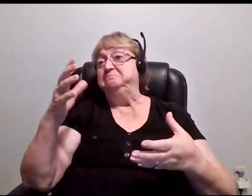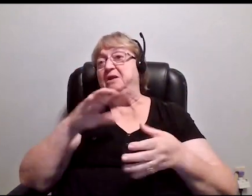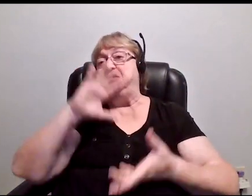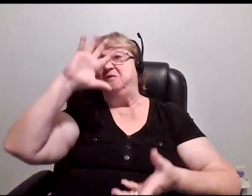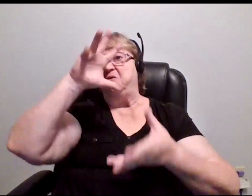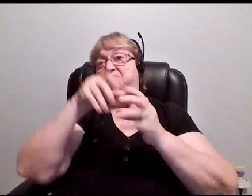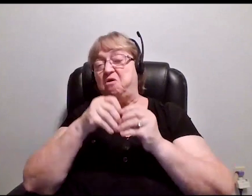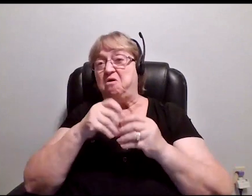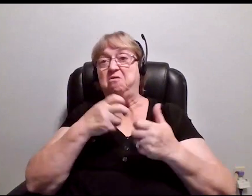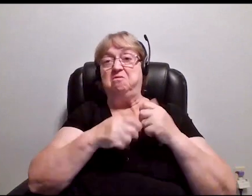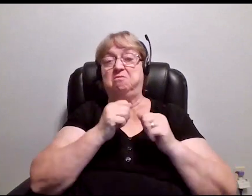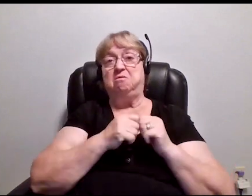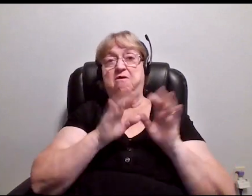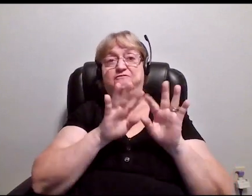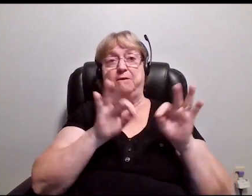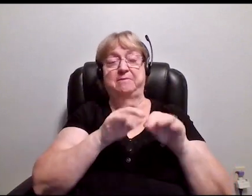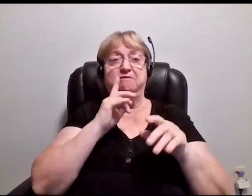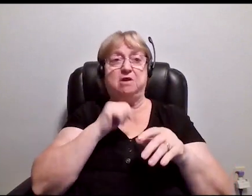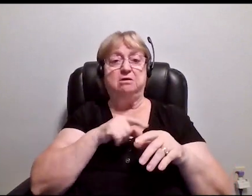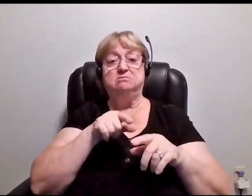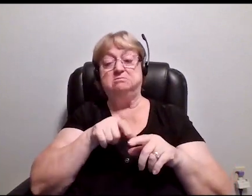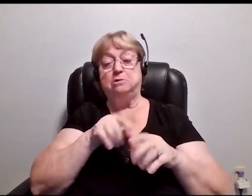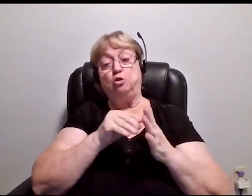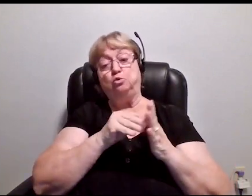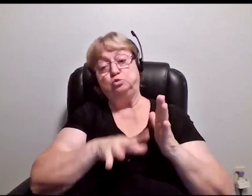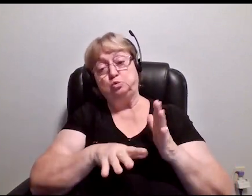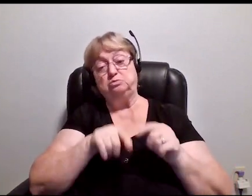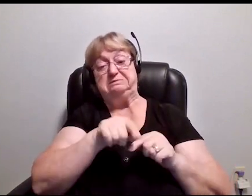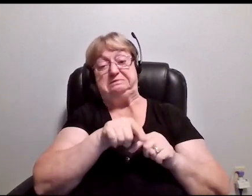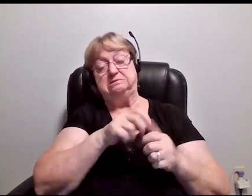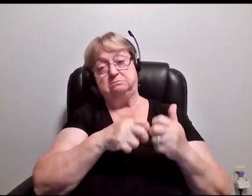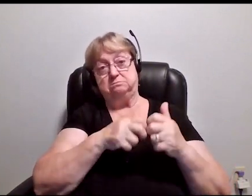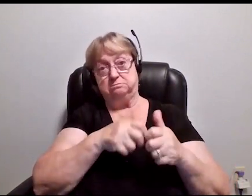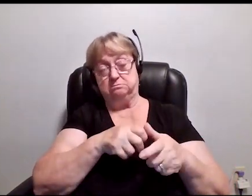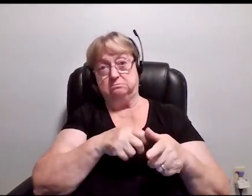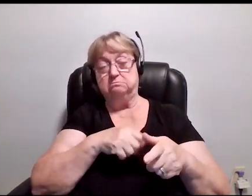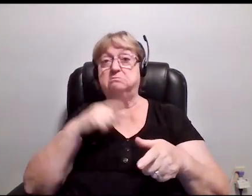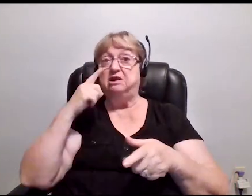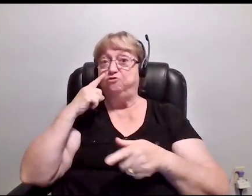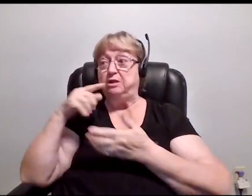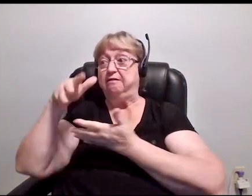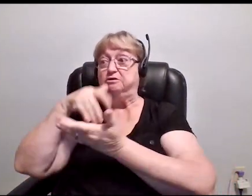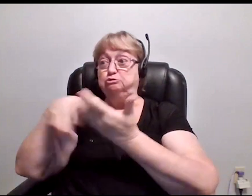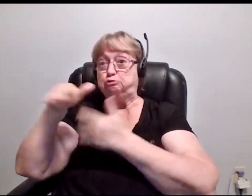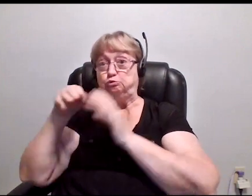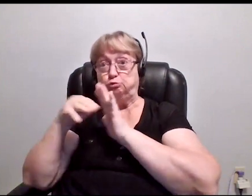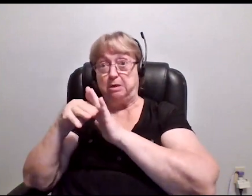framing of situating the students as the problem. If we think about the social model of disability, the students aren't the problem.